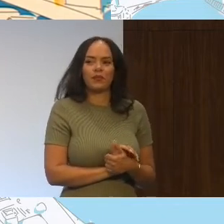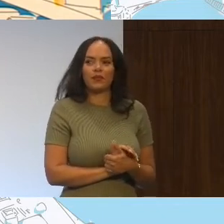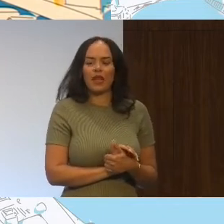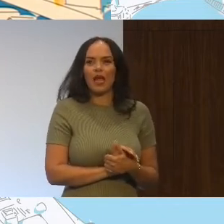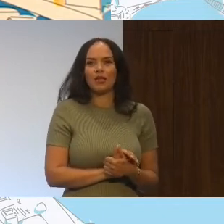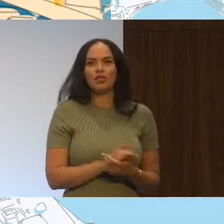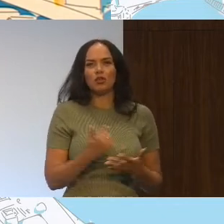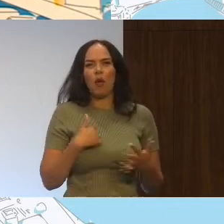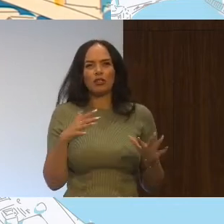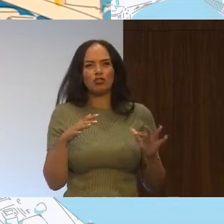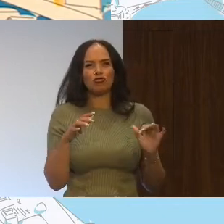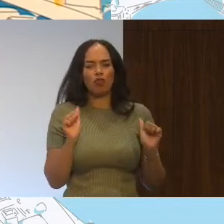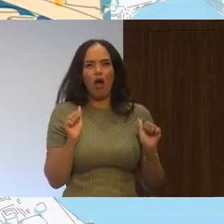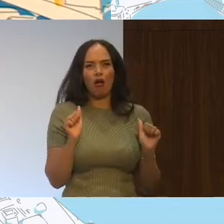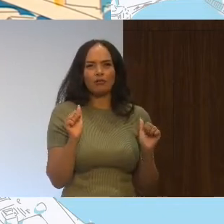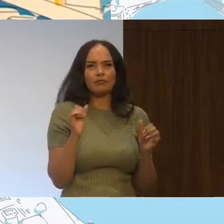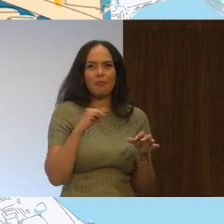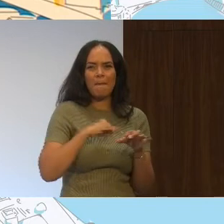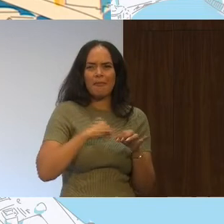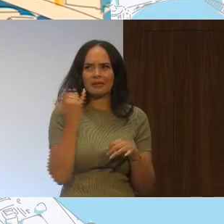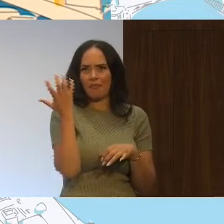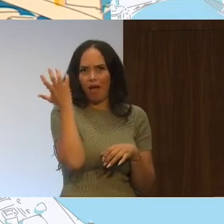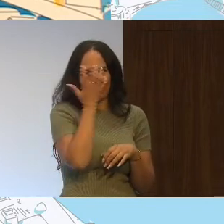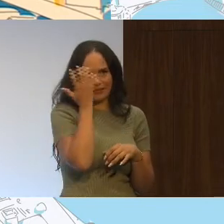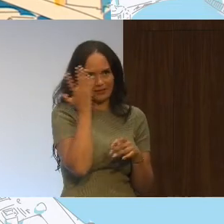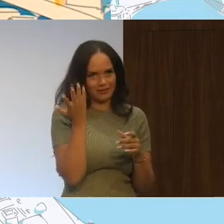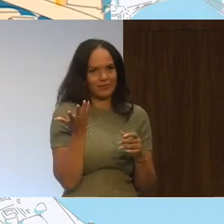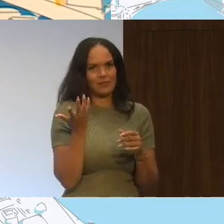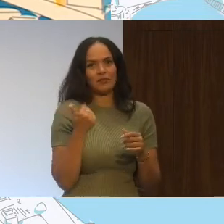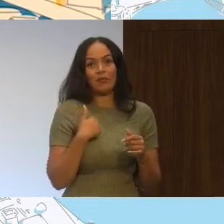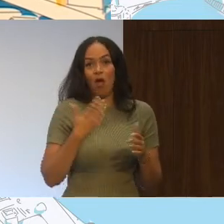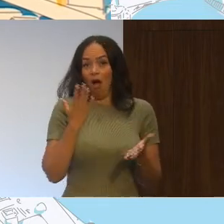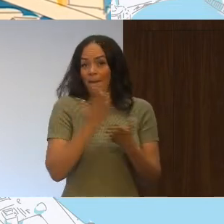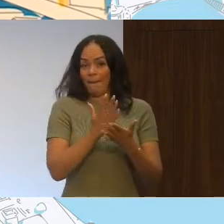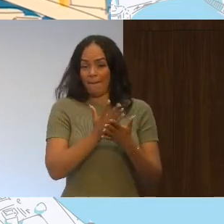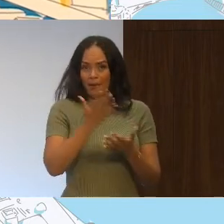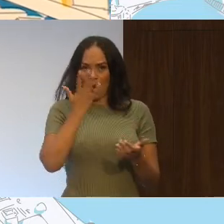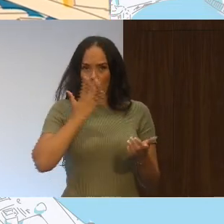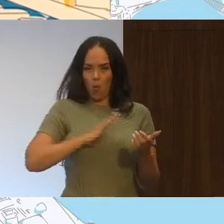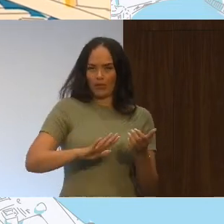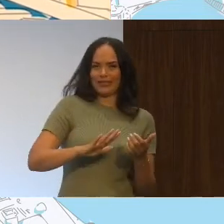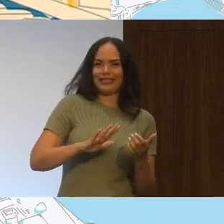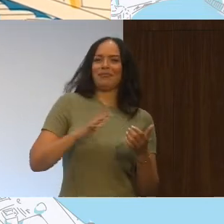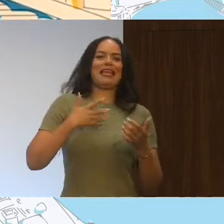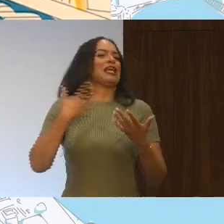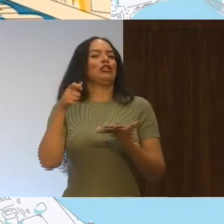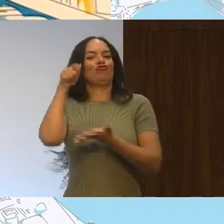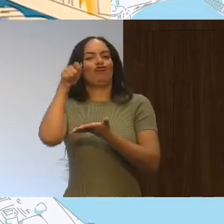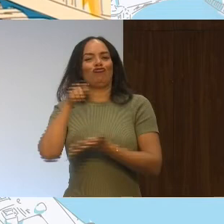I got into medicine largely by accident. And I wanted to be I wanted to be treasurer of Australia